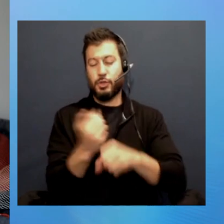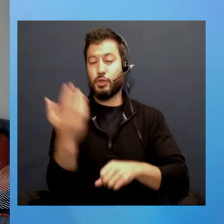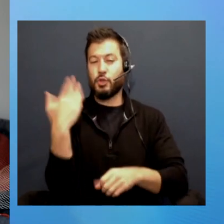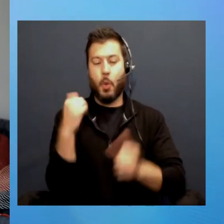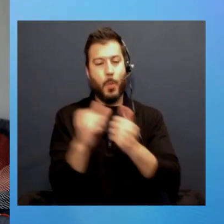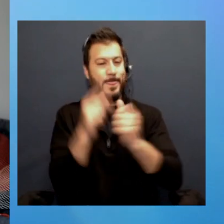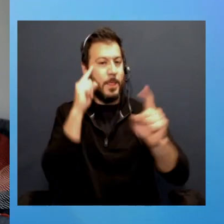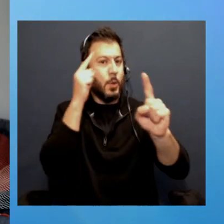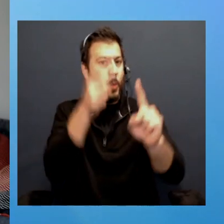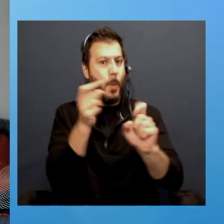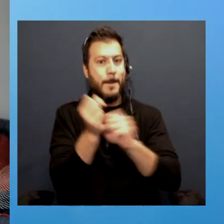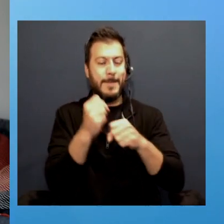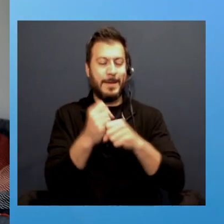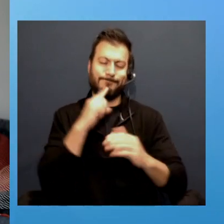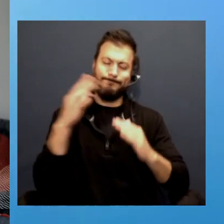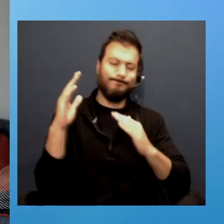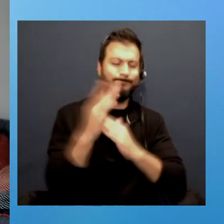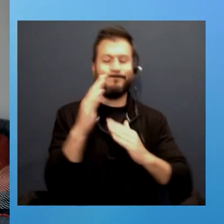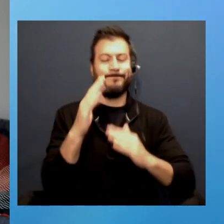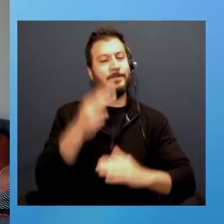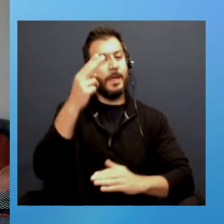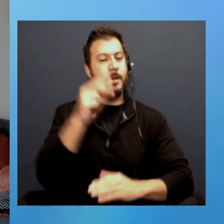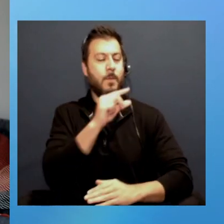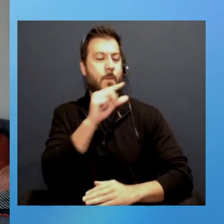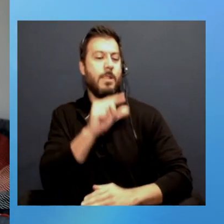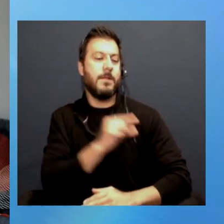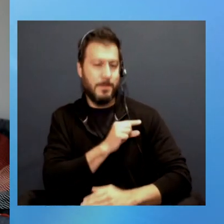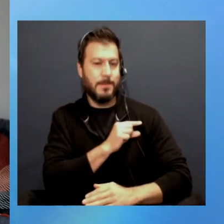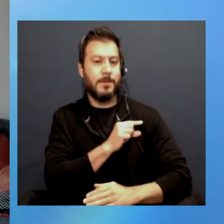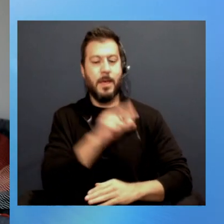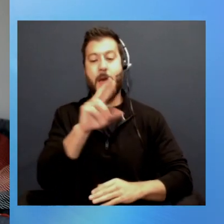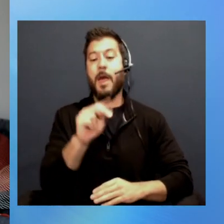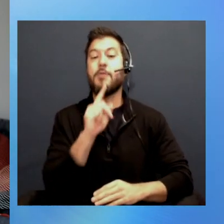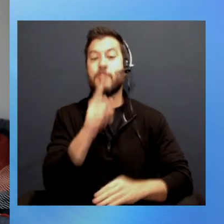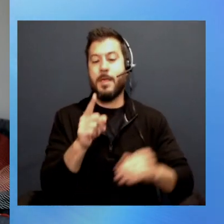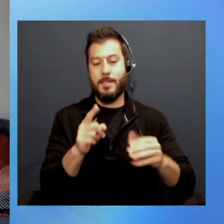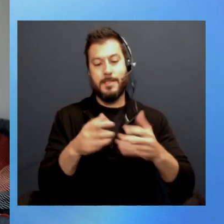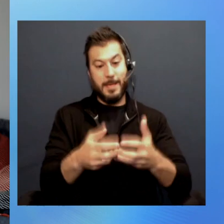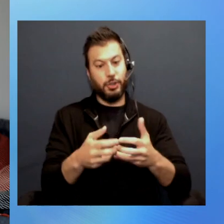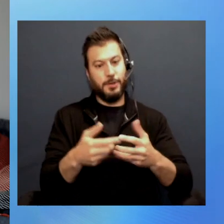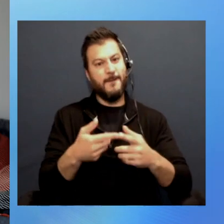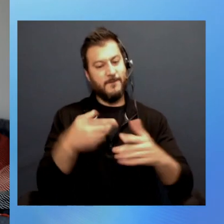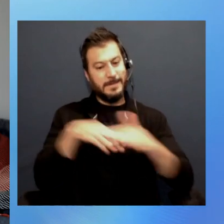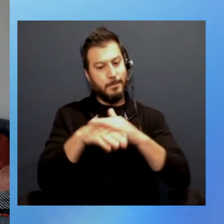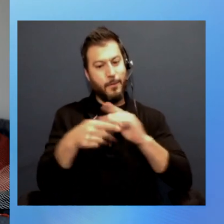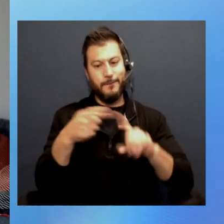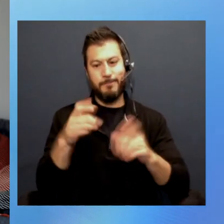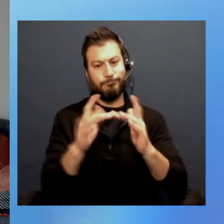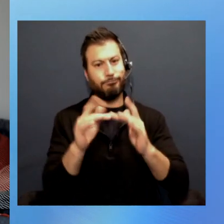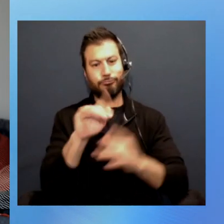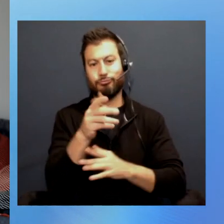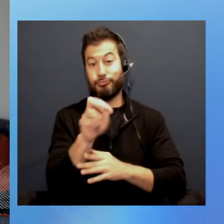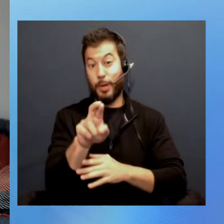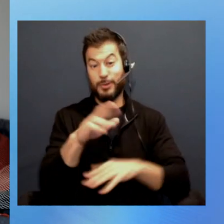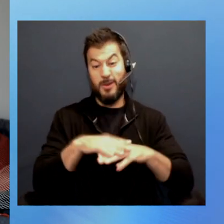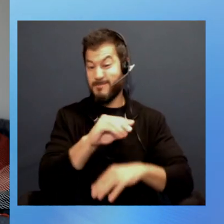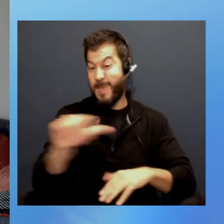with the goal of making state-of-the-art high-quality of Unreal Engine accessible from a browser on virtually any device with